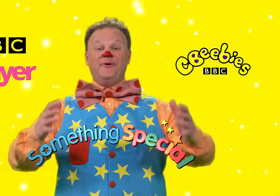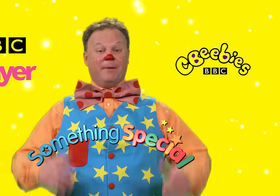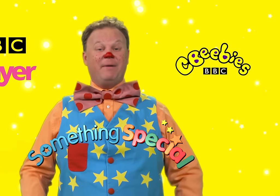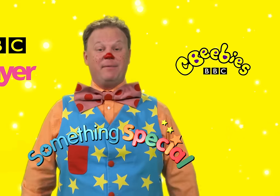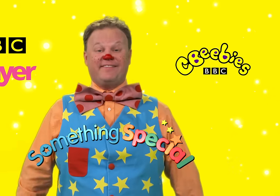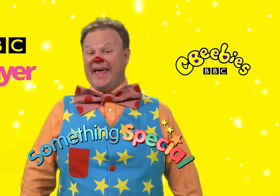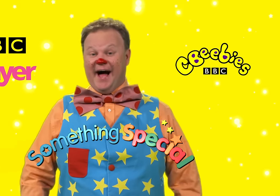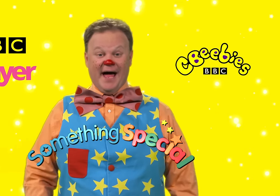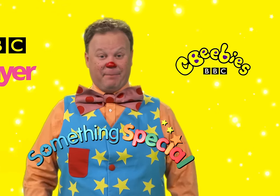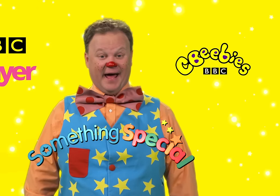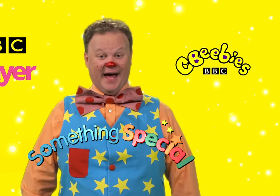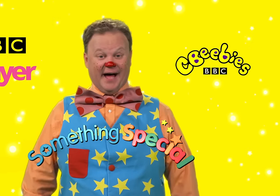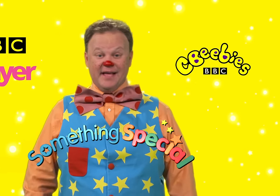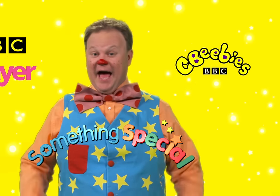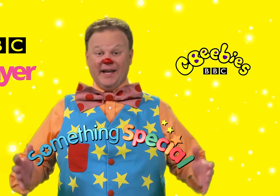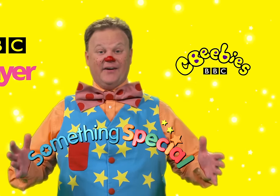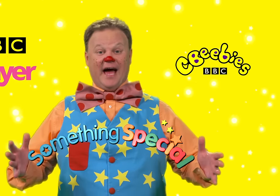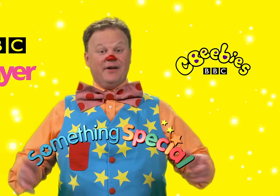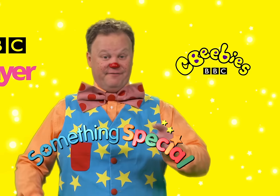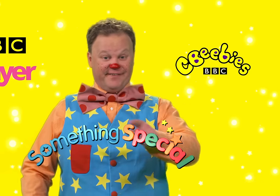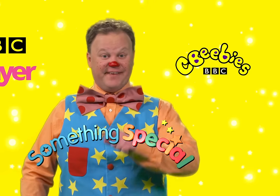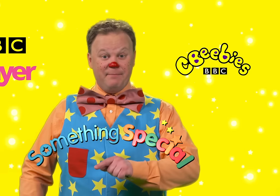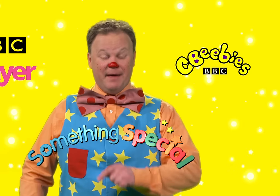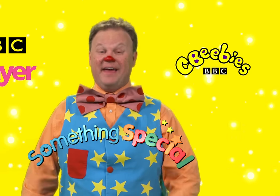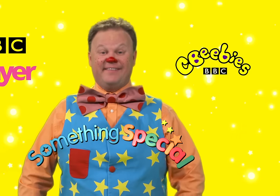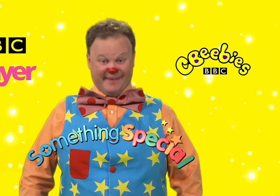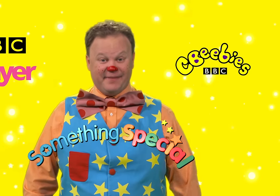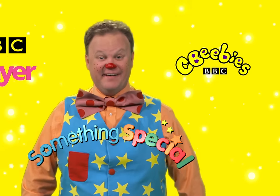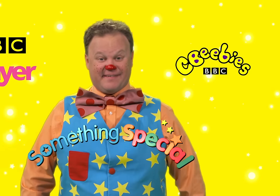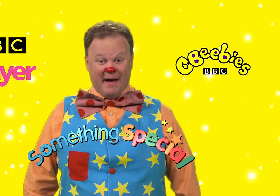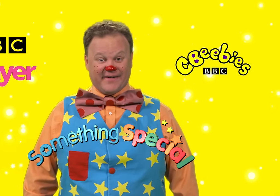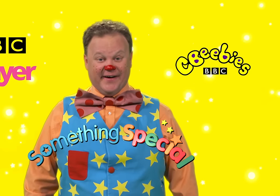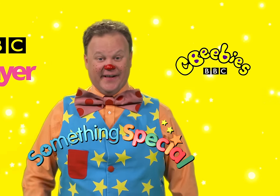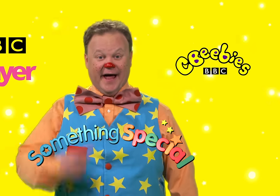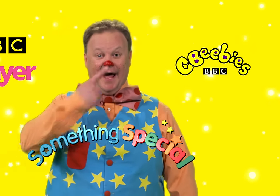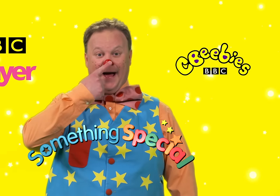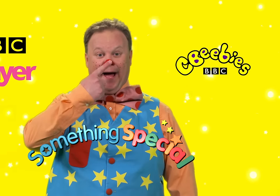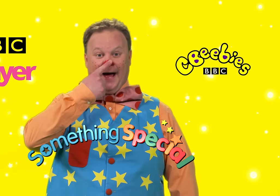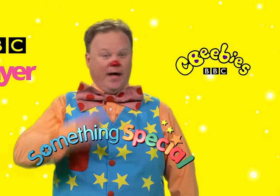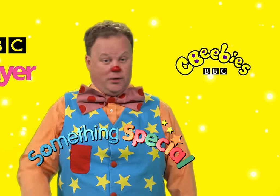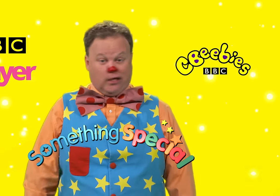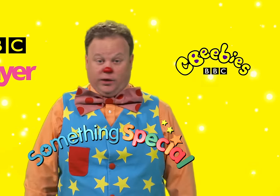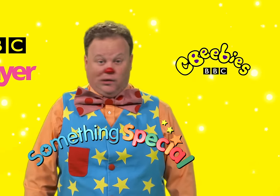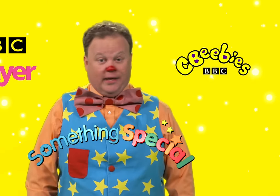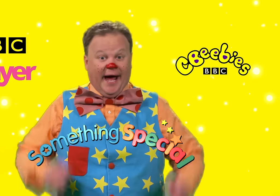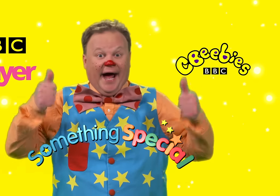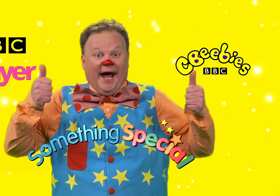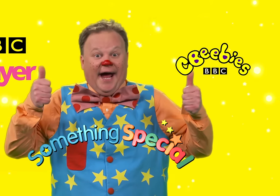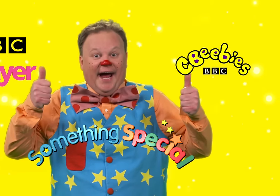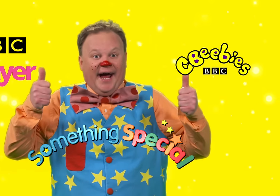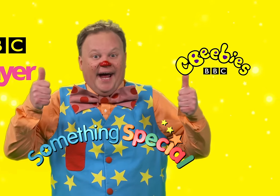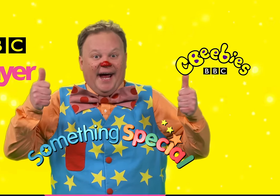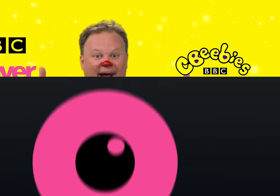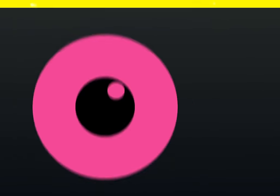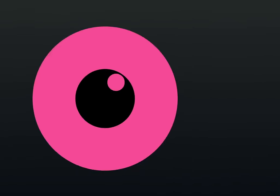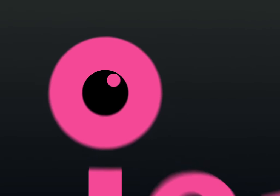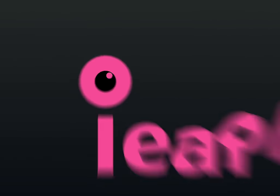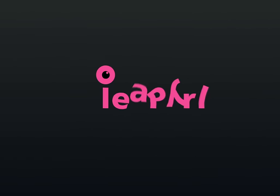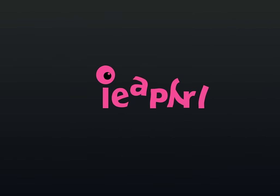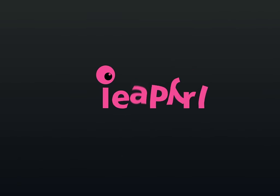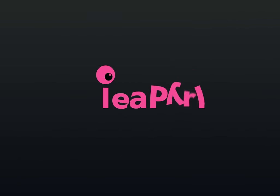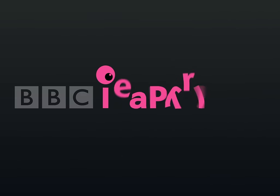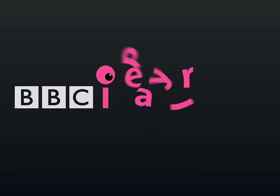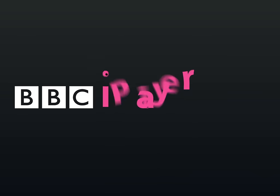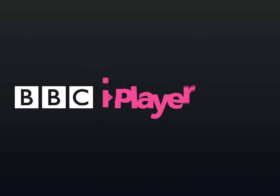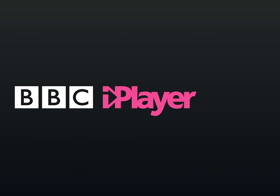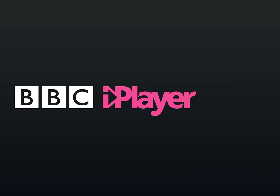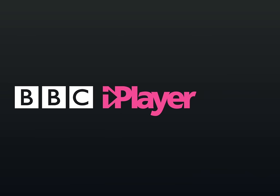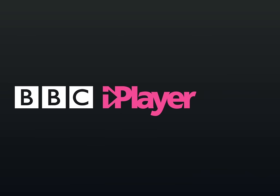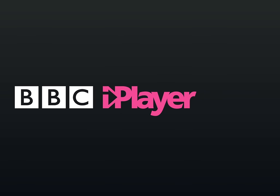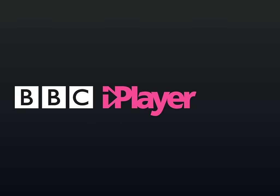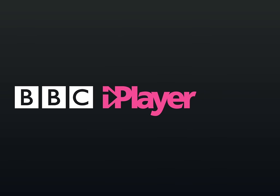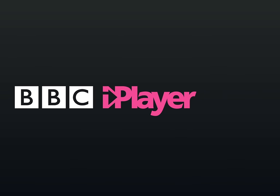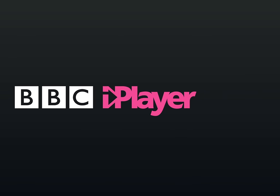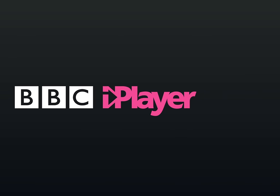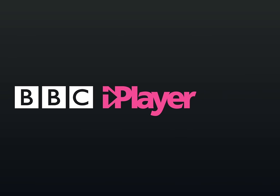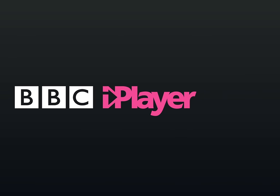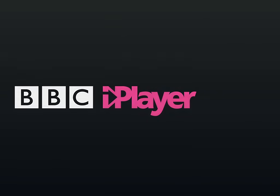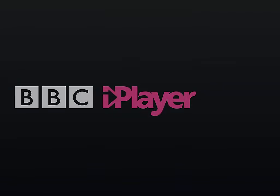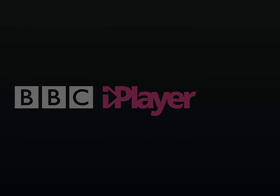to bbc iplayer and look out for cbeebies something special